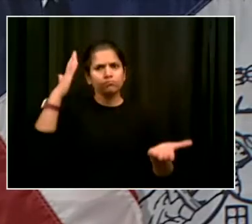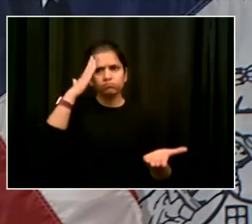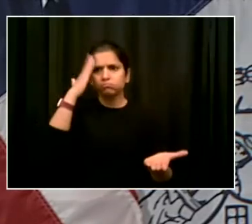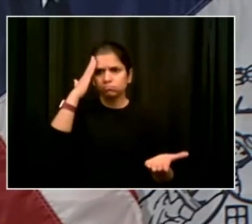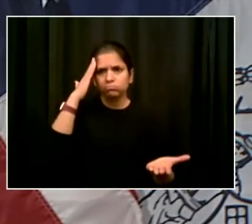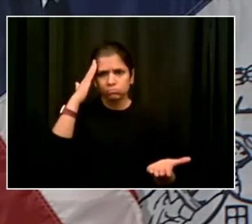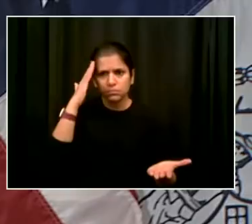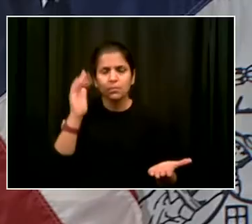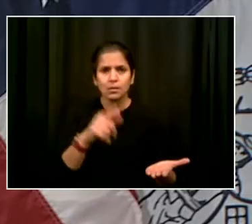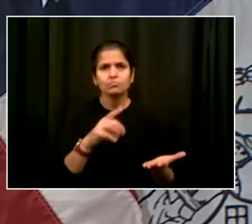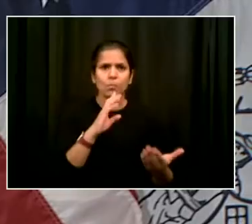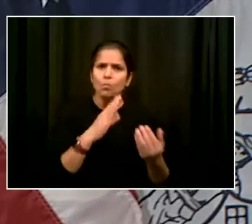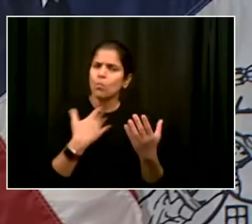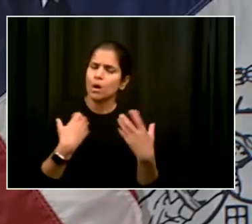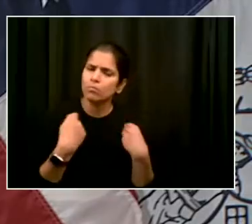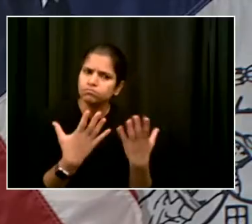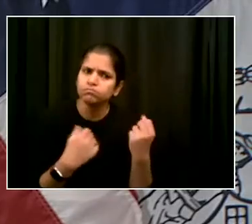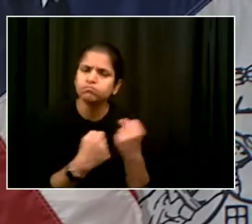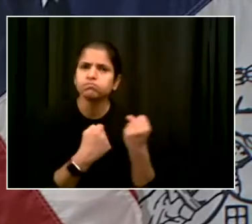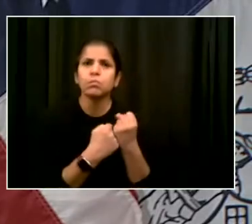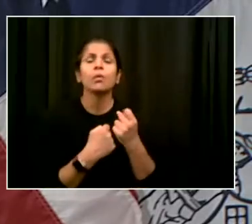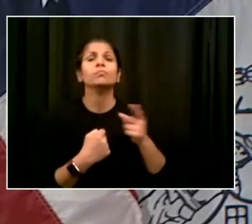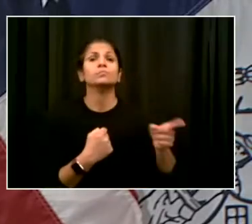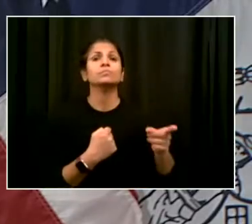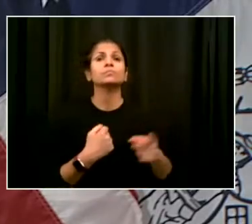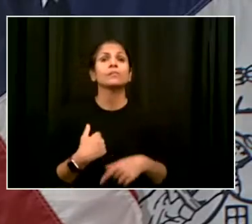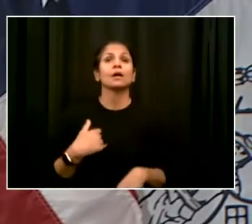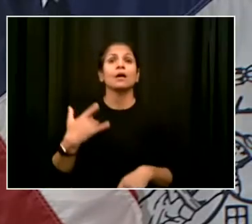WE'RE GOING TO KEEP THEM OPEN, PARTICULARLY UNDERSTANDING THE CHALLENGES OF OUR SPECIAL- NEEDS KIDS AND